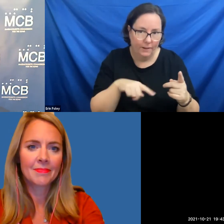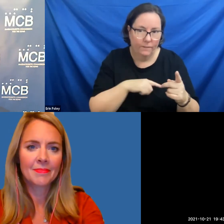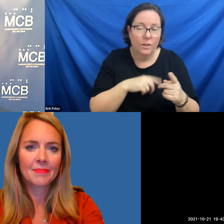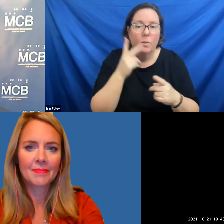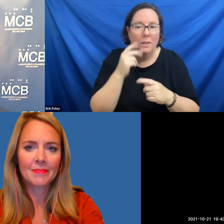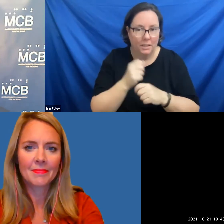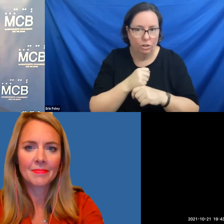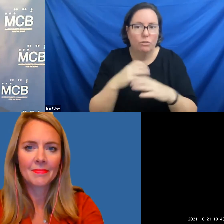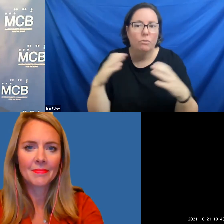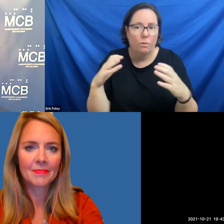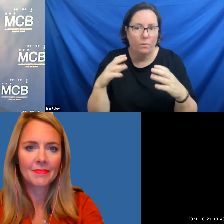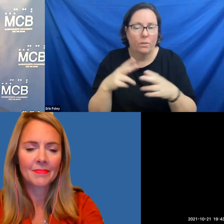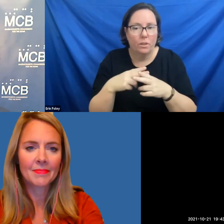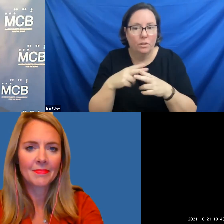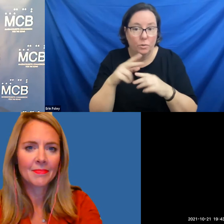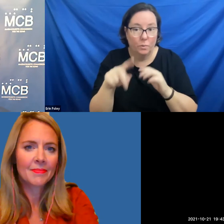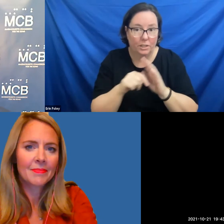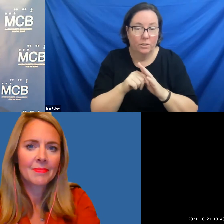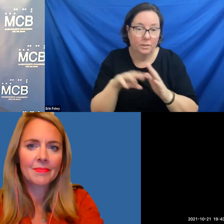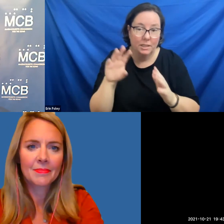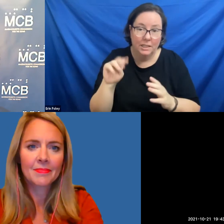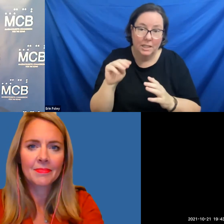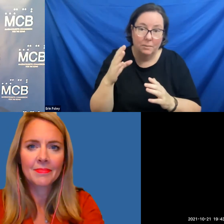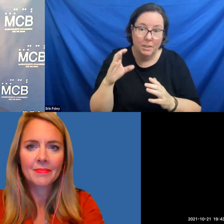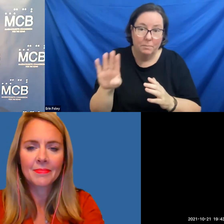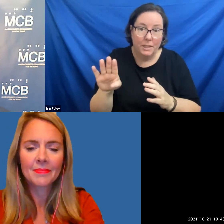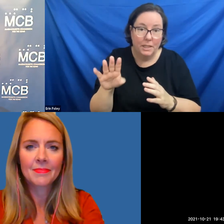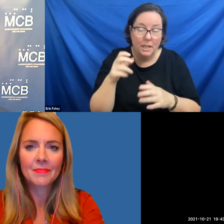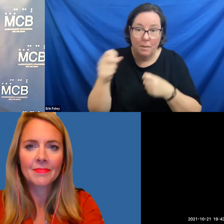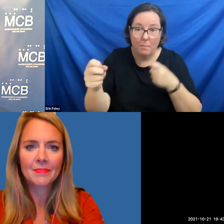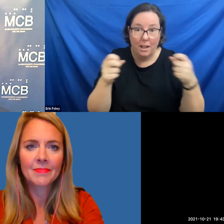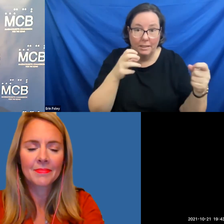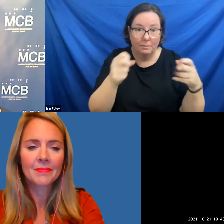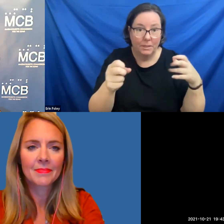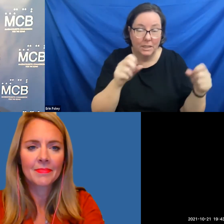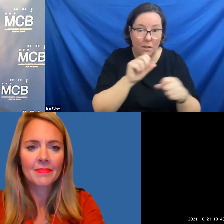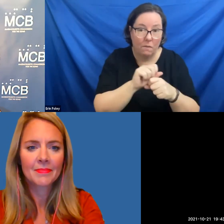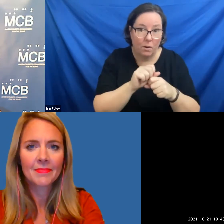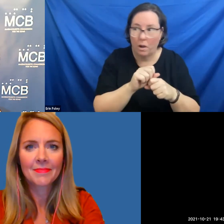that area short term at MCB with placements that we've made. It may not work for every